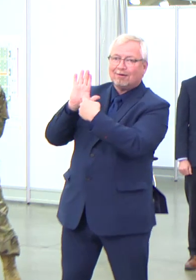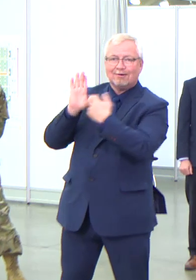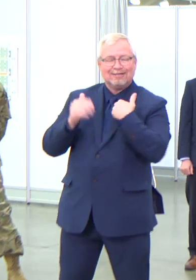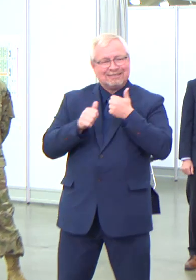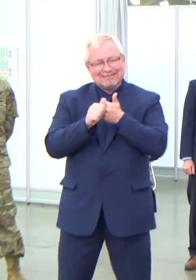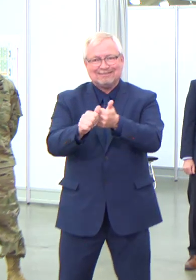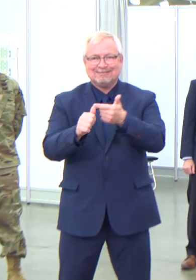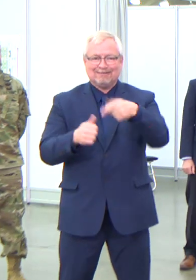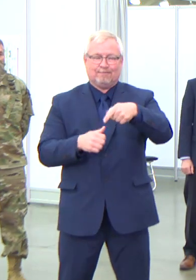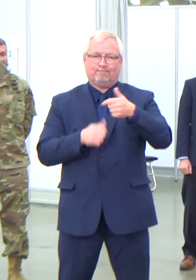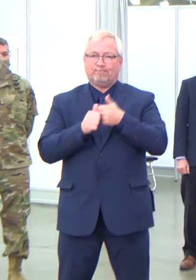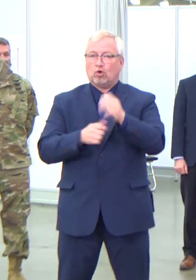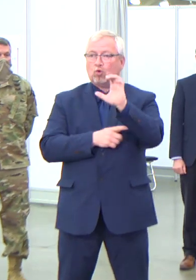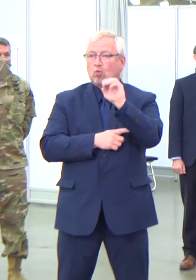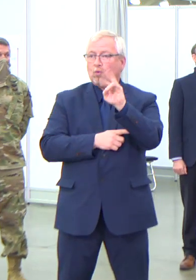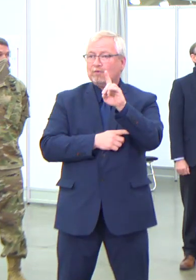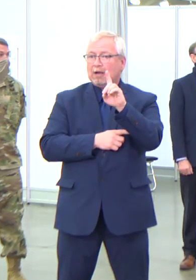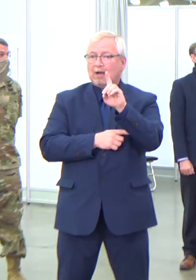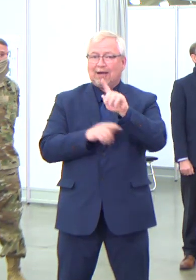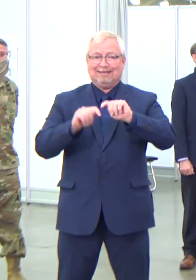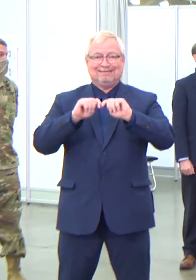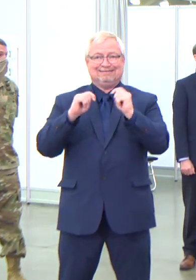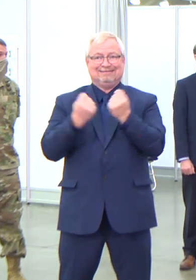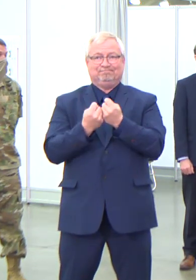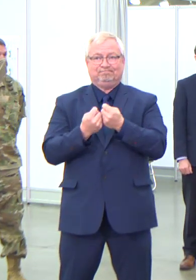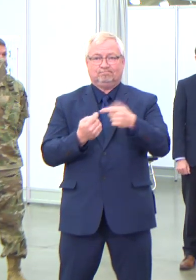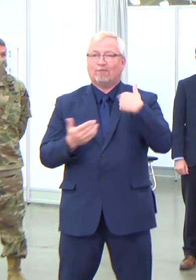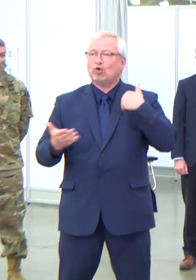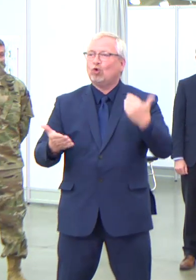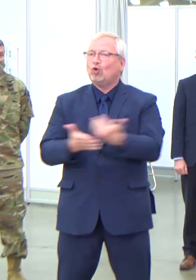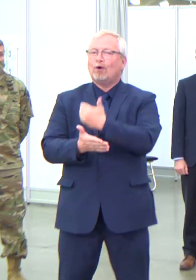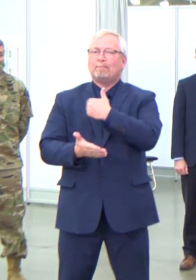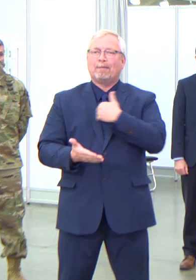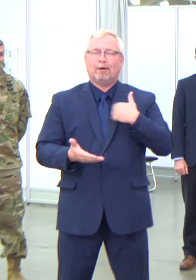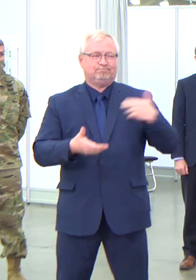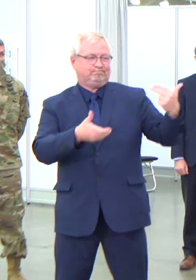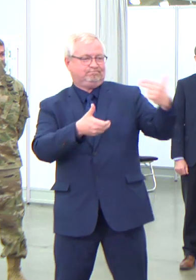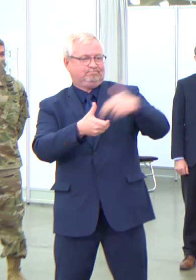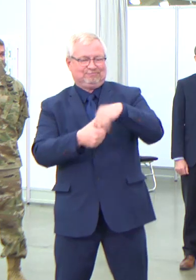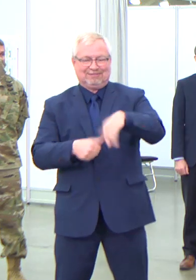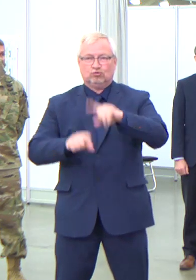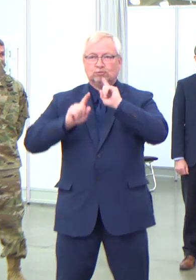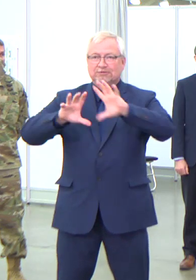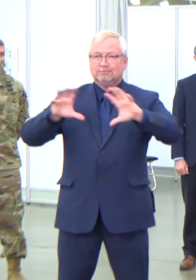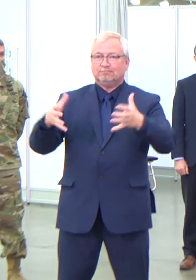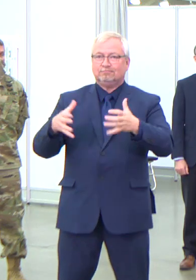by a coronavirus response team, and we are proud to have a new member join our team just this morning, Dr.